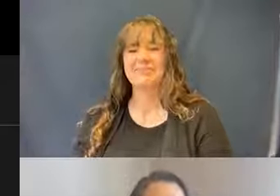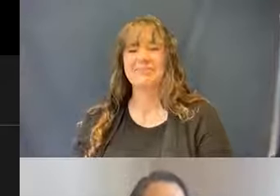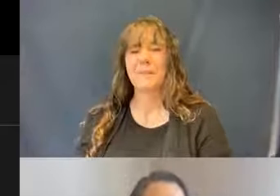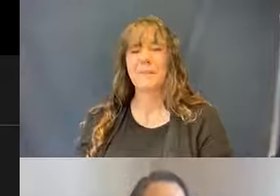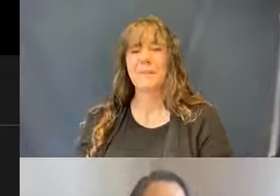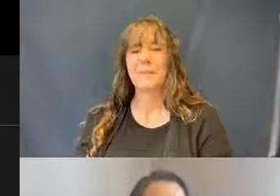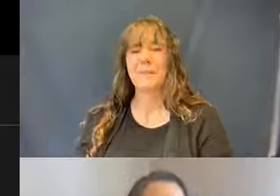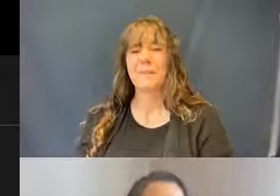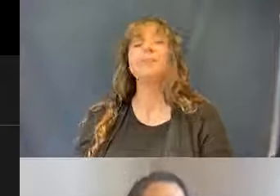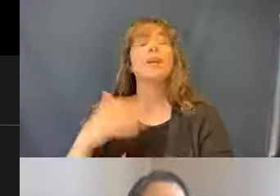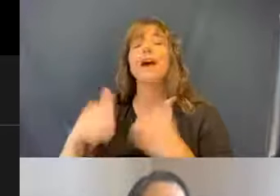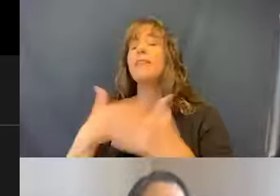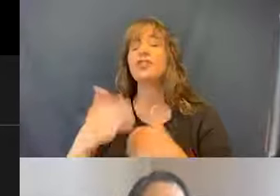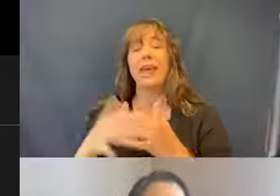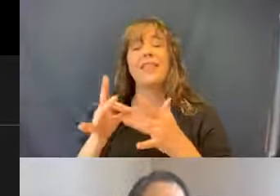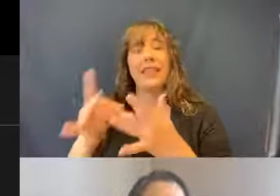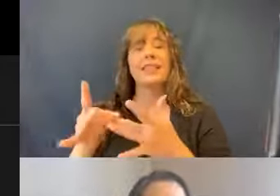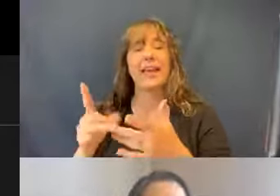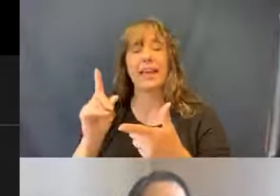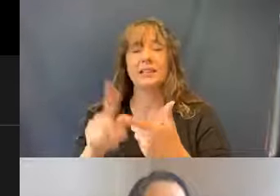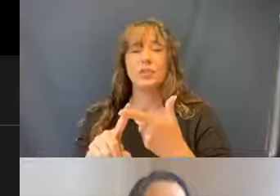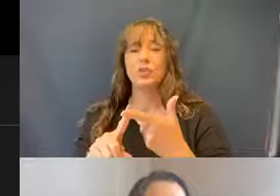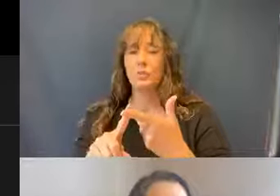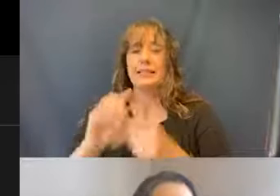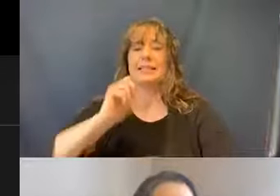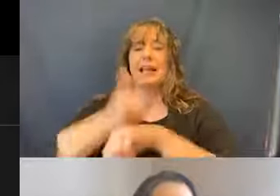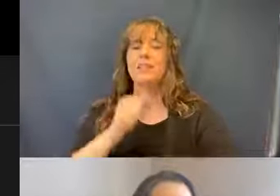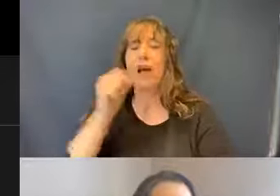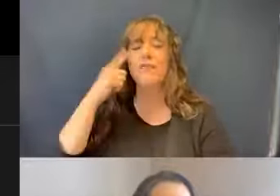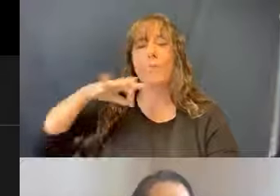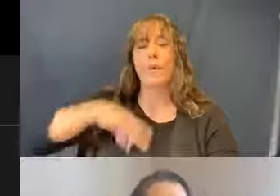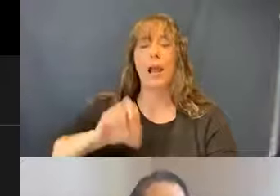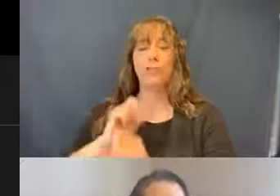a nonprofit. I worked with five other people to establish the Association of Medical Professionals